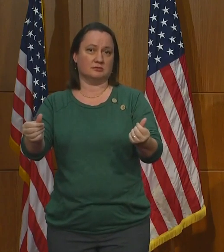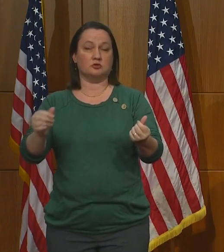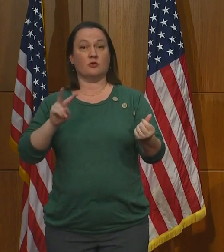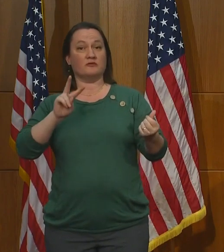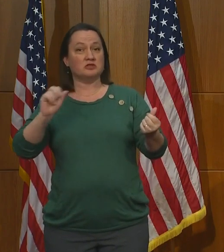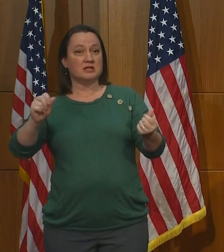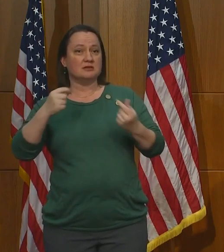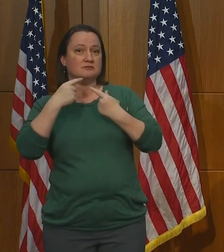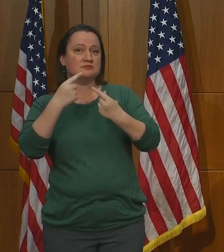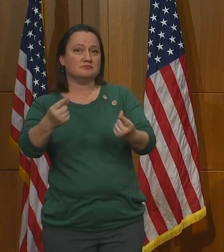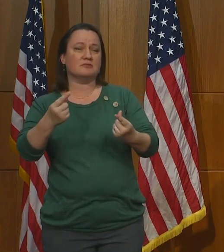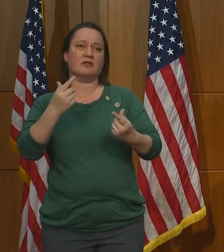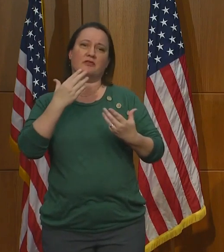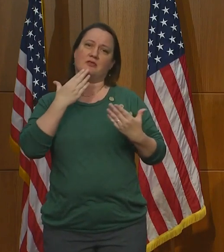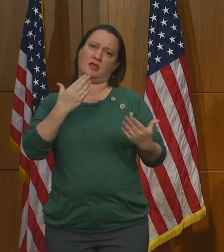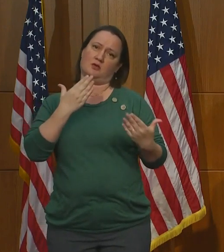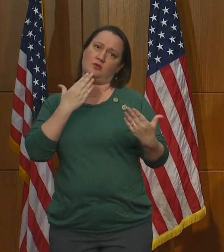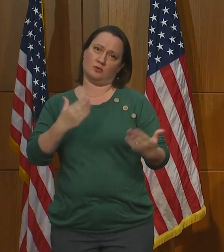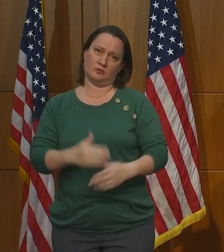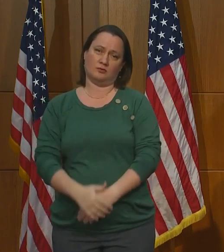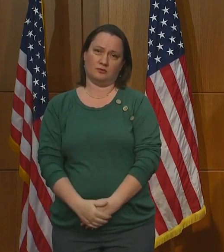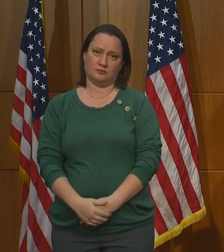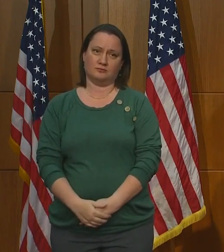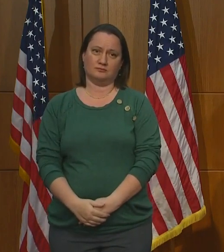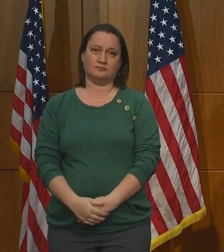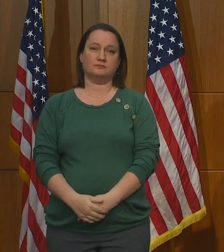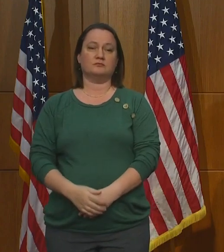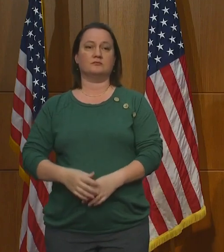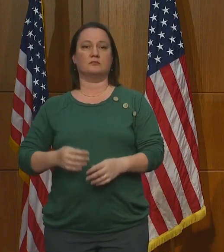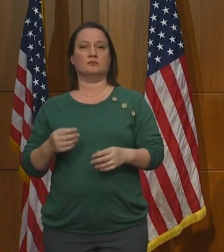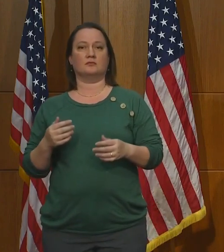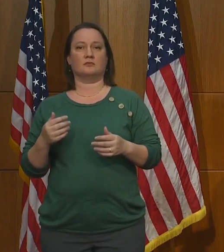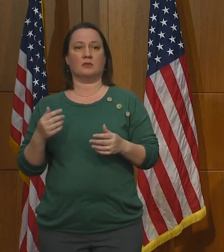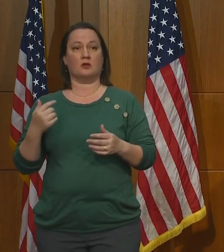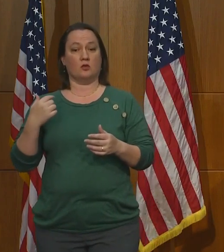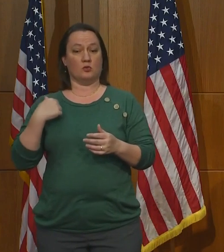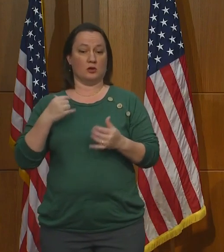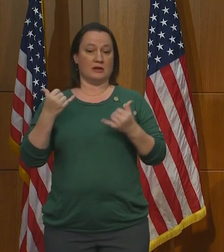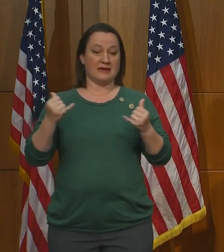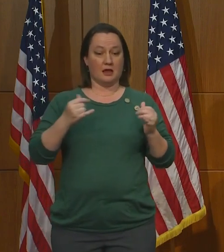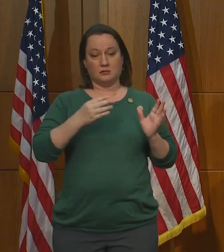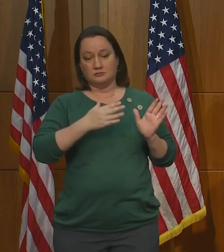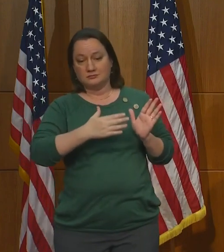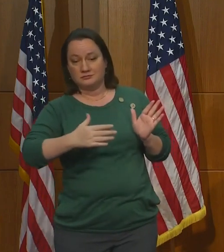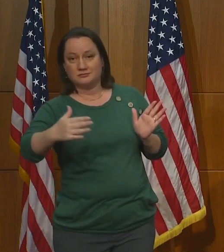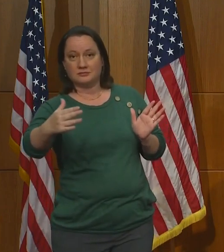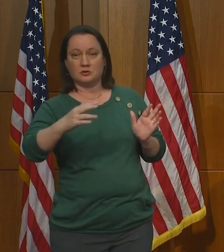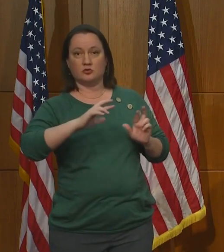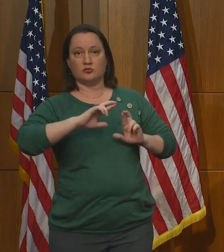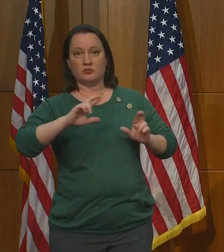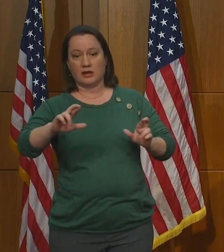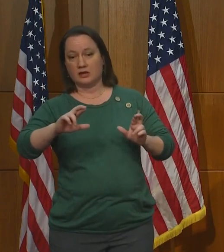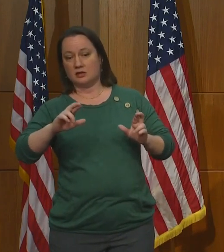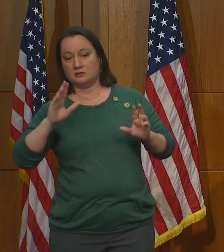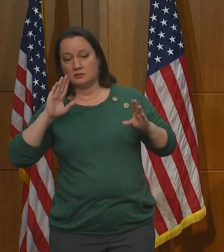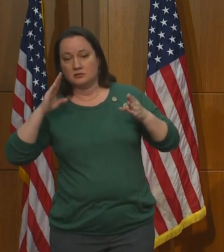SO. BEHALF OF VIRGINIA I SAY THANK YOU- AND I ALSO EMPHASIZE